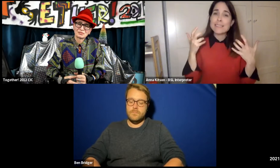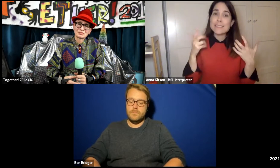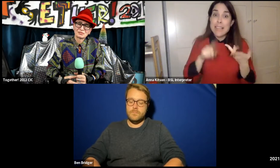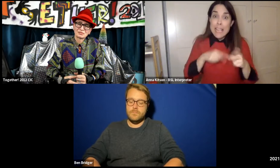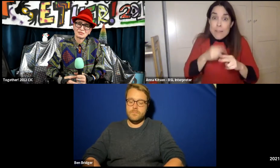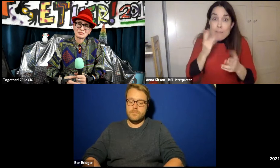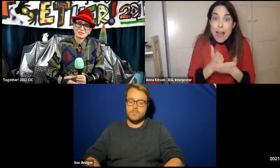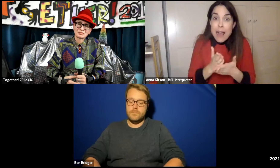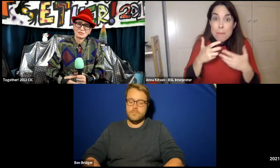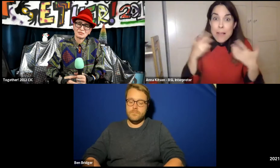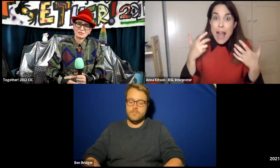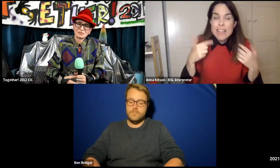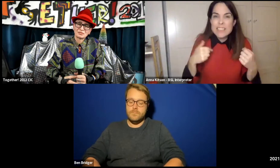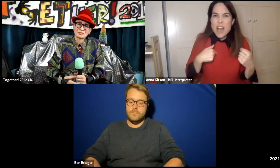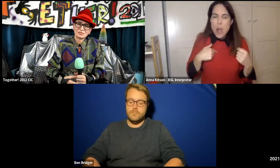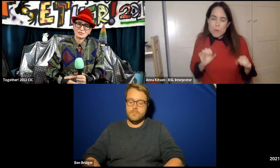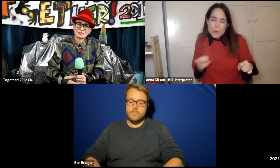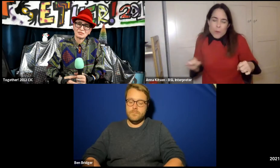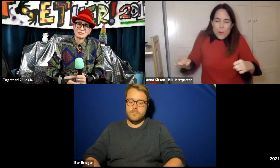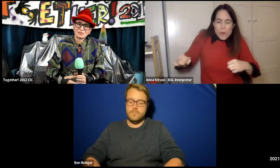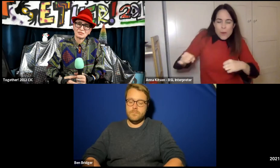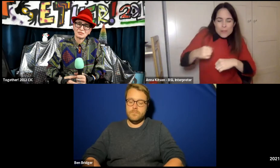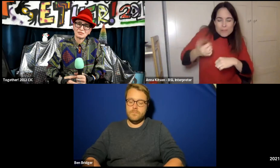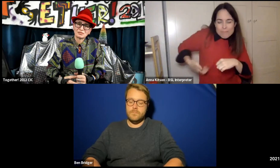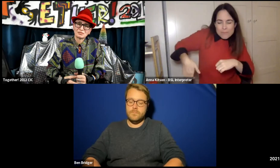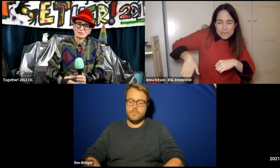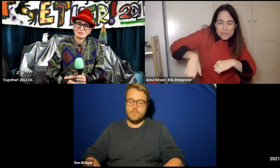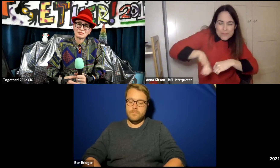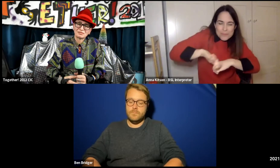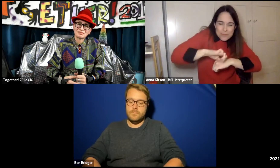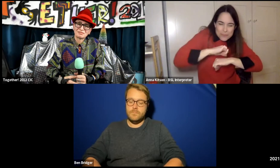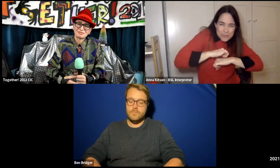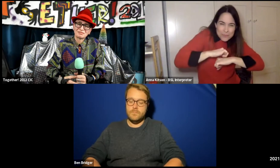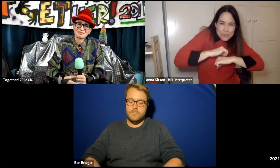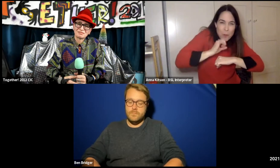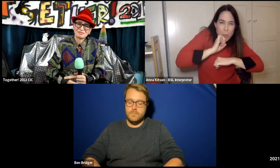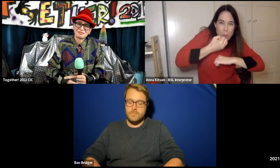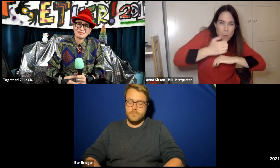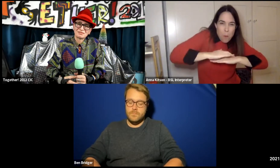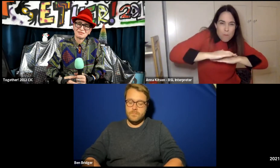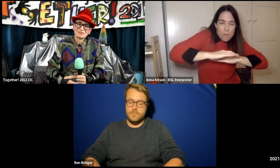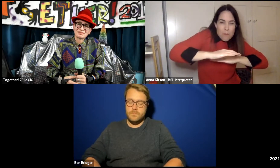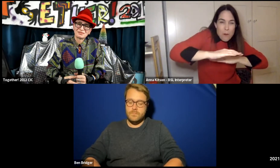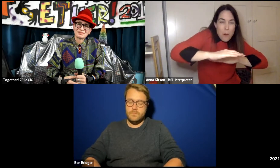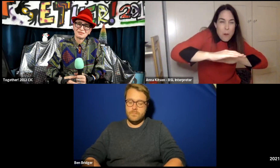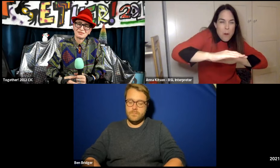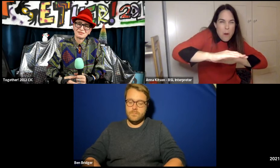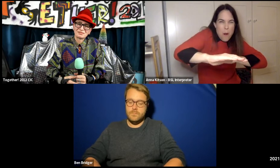Or on the warm patches on the floor Where the underfloor heating toasts my tummy.